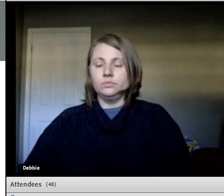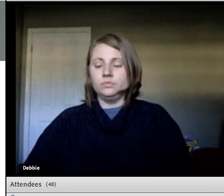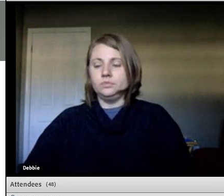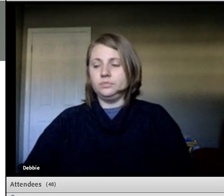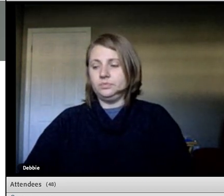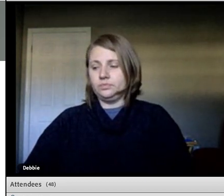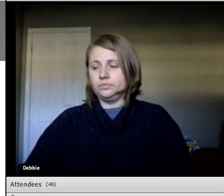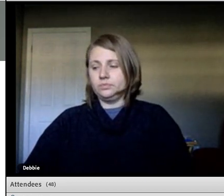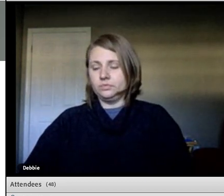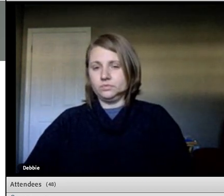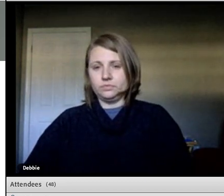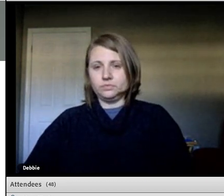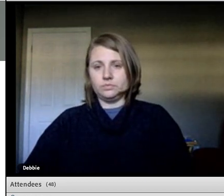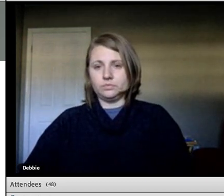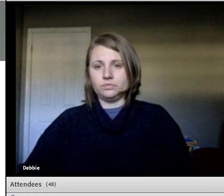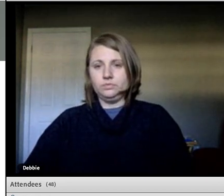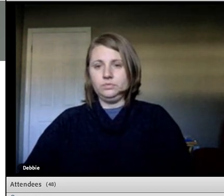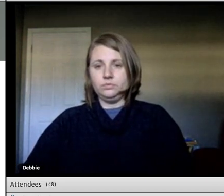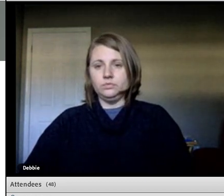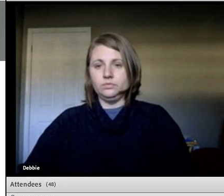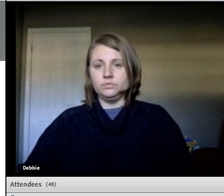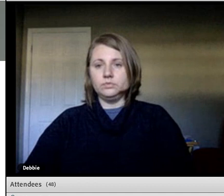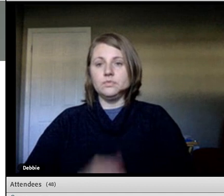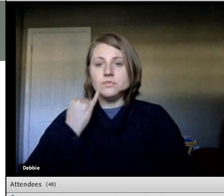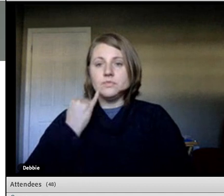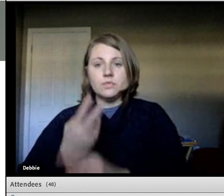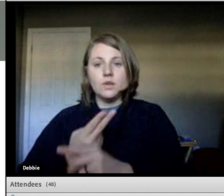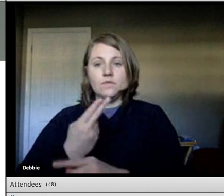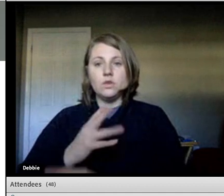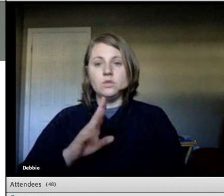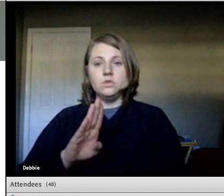So if you use a browser for your password protection,